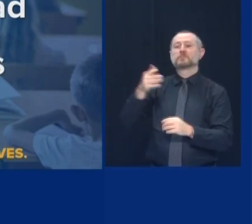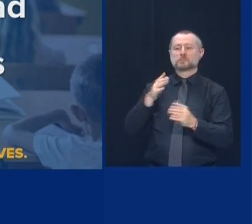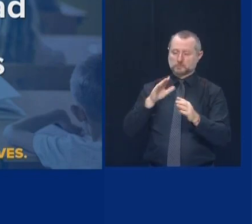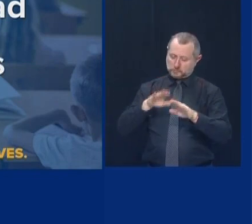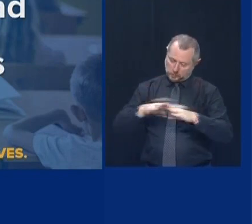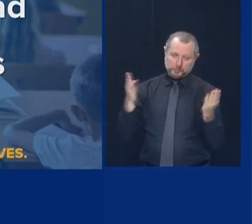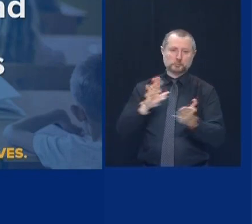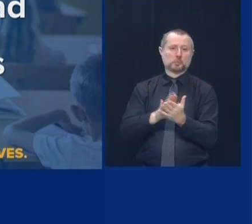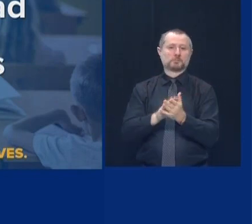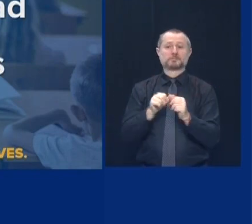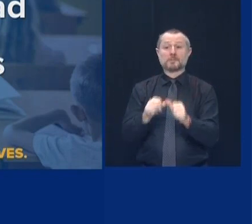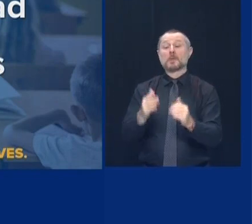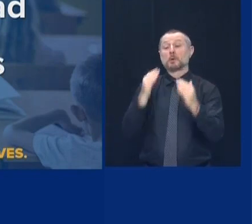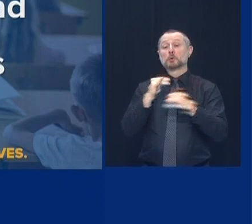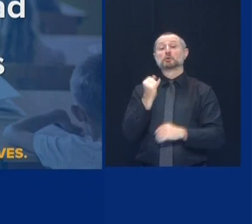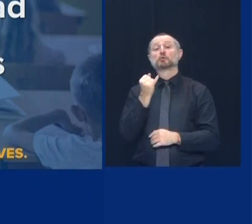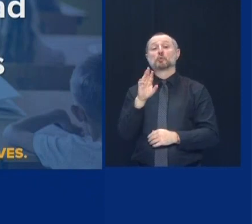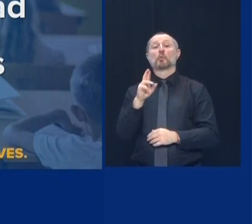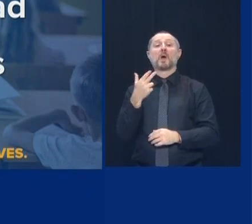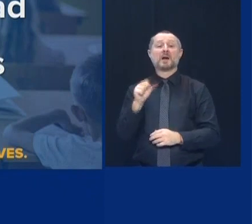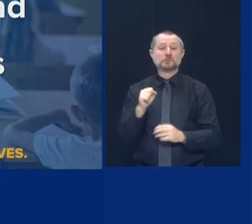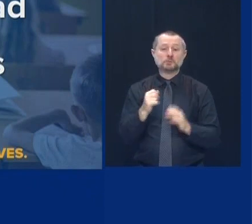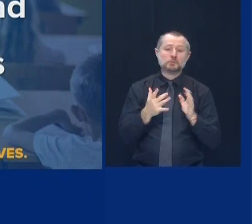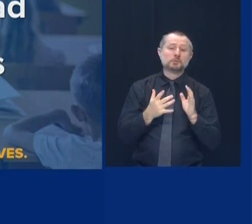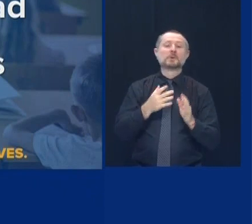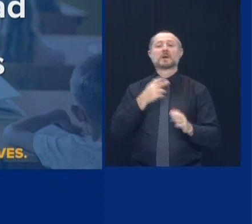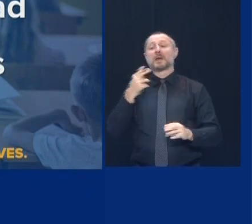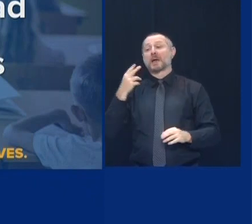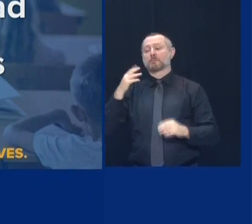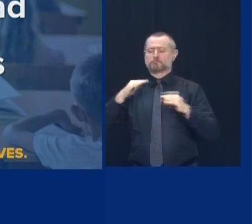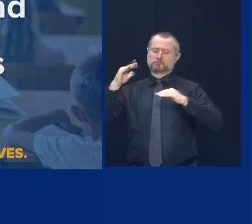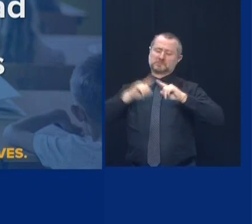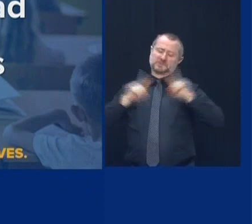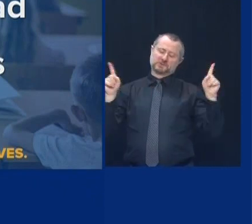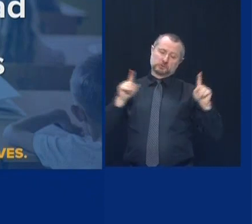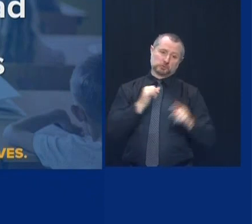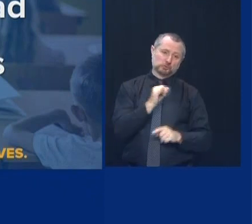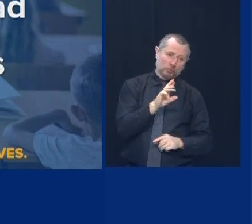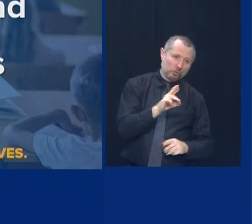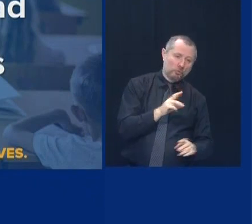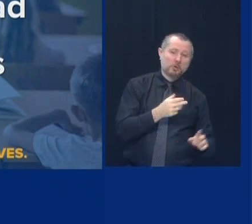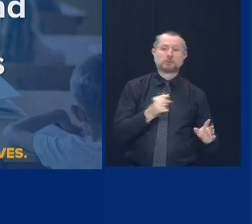Q%9 AND ETC. t(SO, WE WANT TO KEEPxD SCeQ)jj